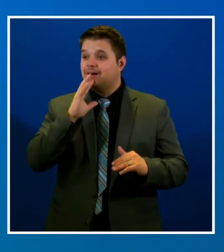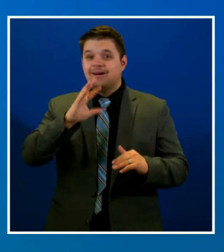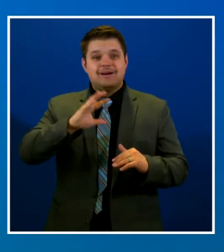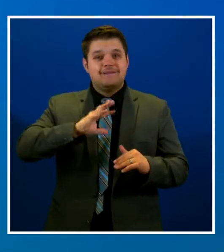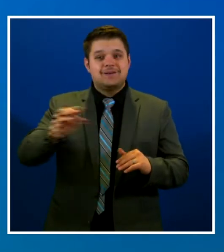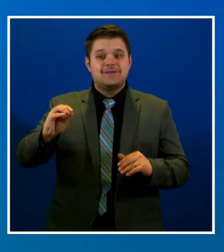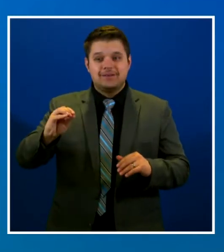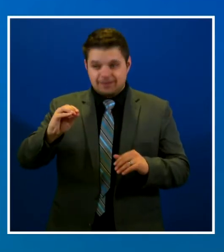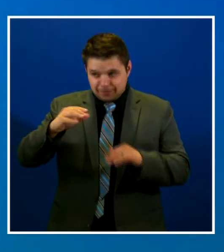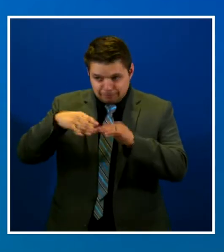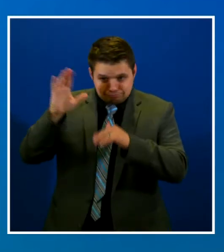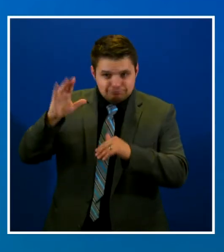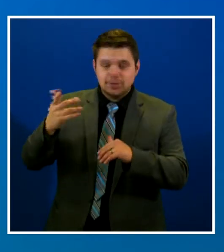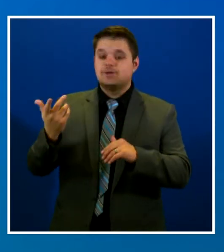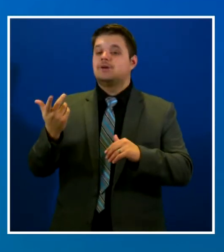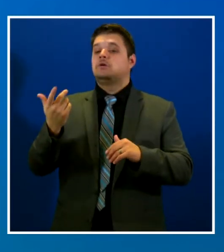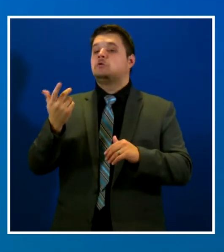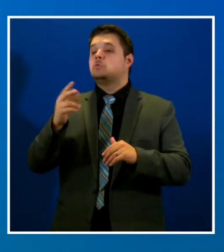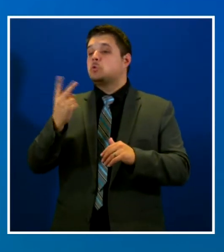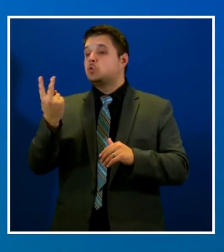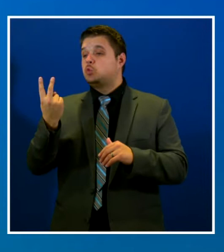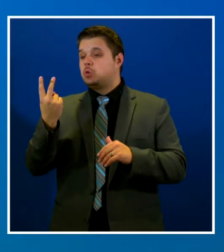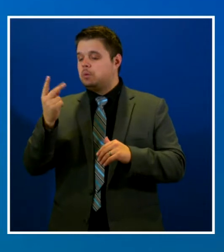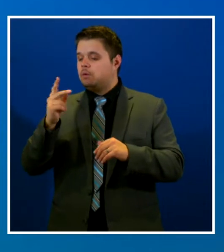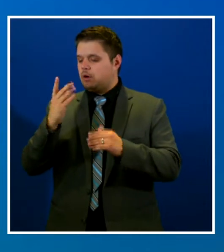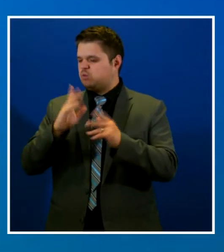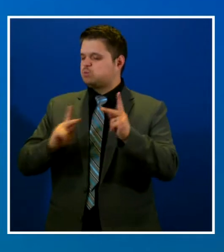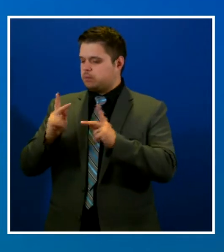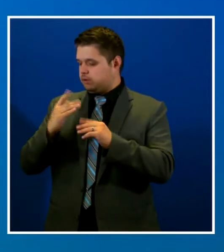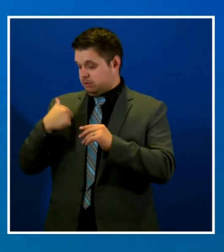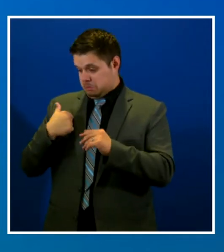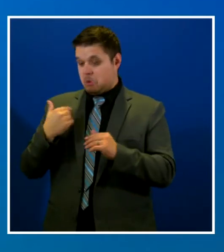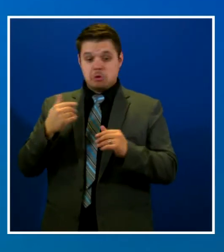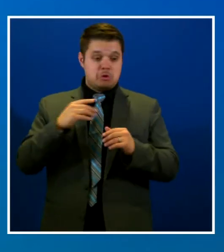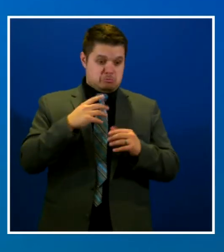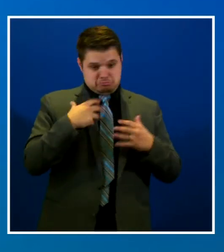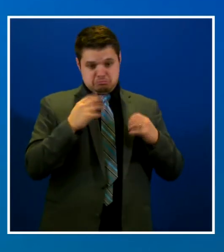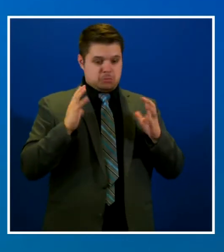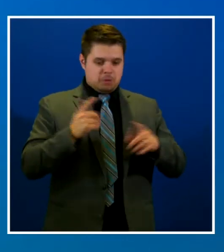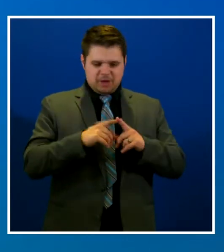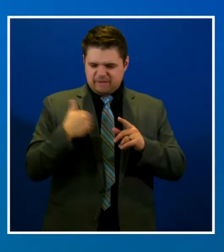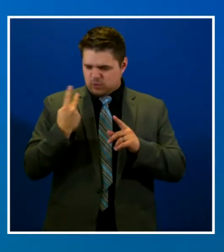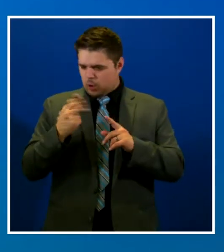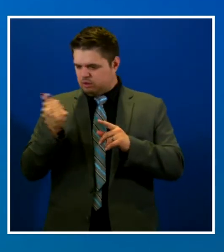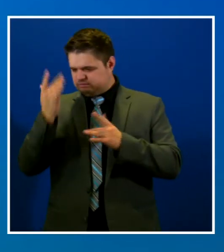including cancer, diabetes, heart disease, or heart and